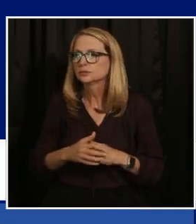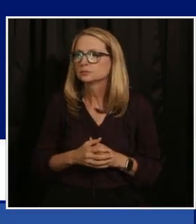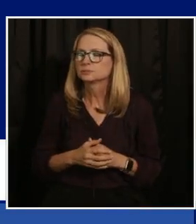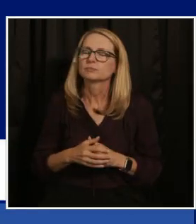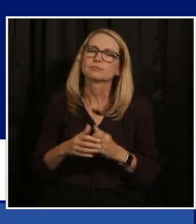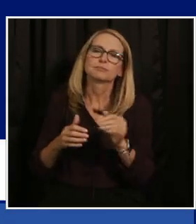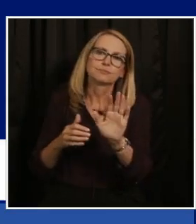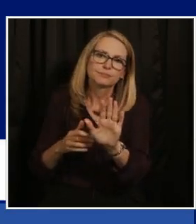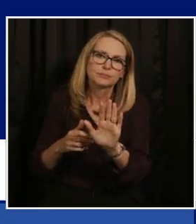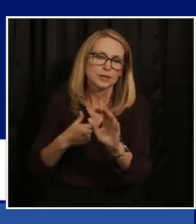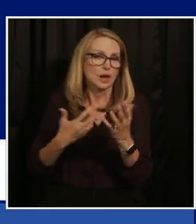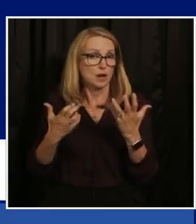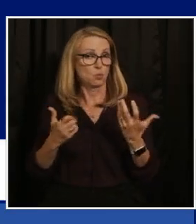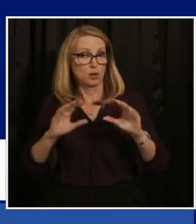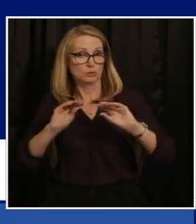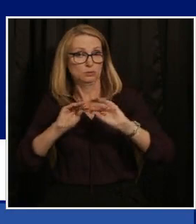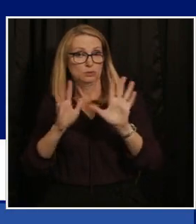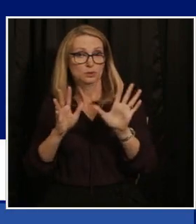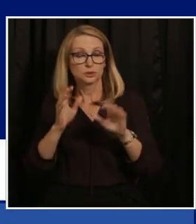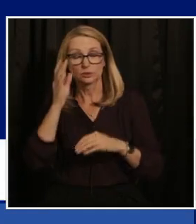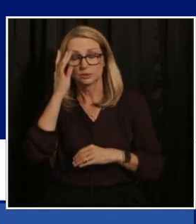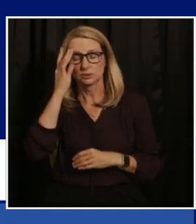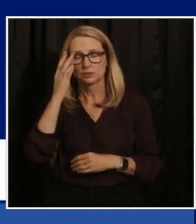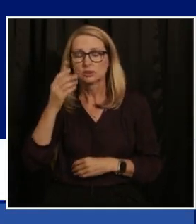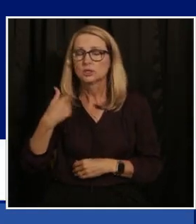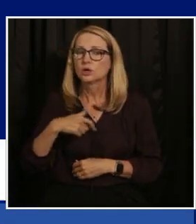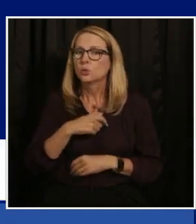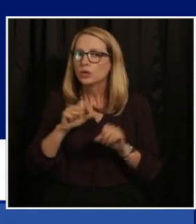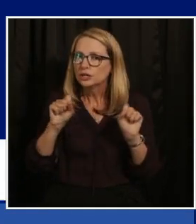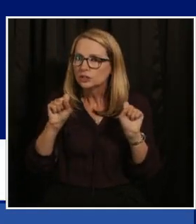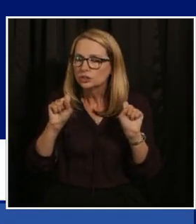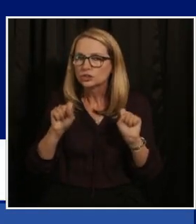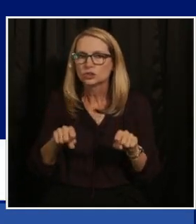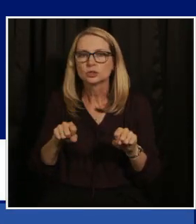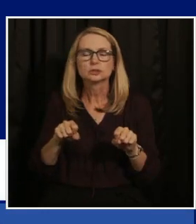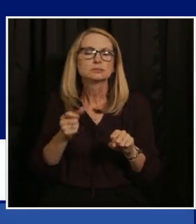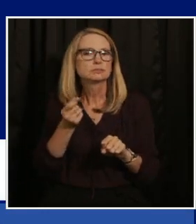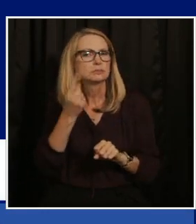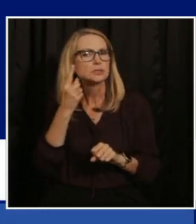this very clear we do several thousand people get vaccinated every day in our straight state three